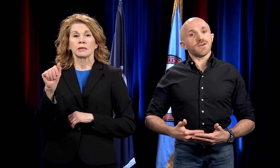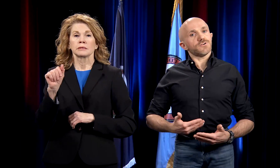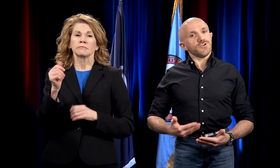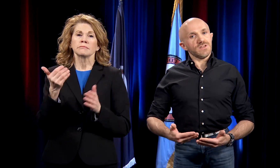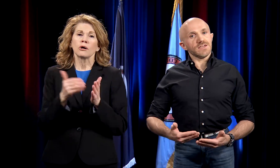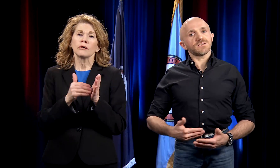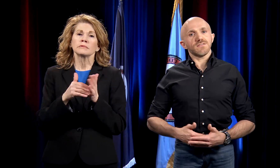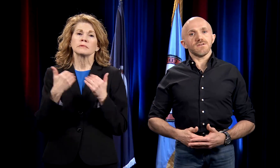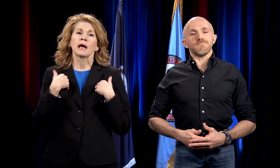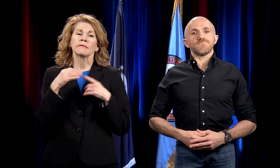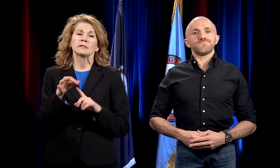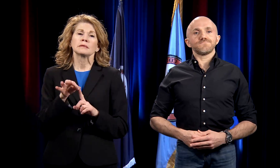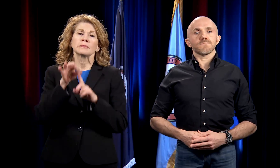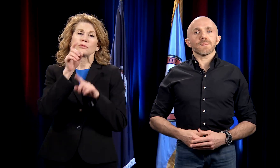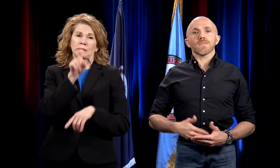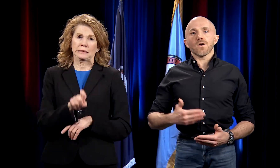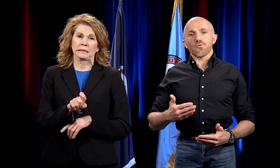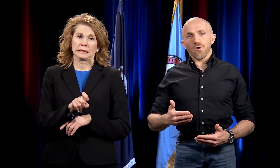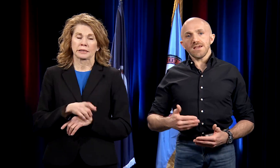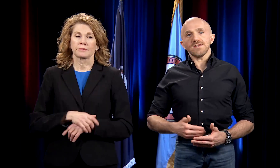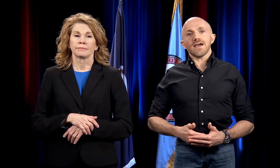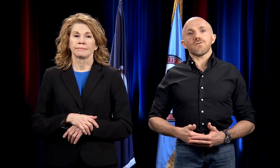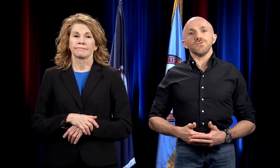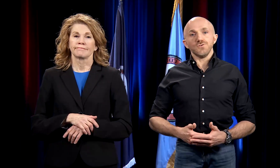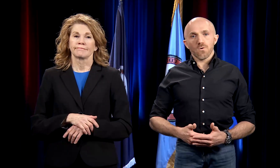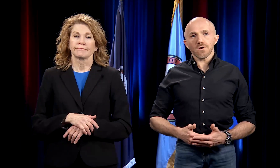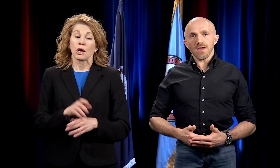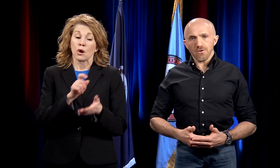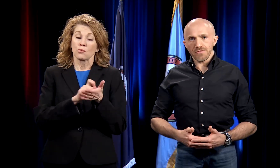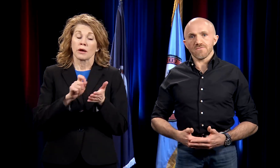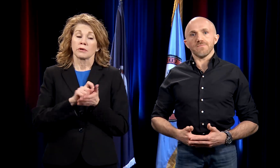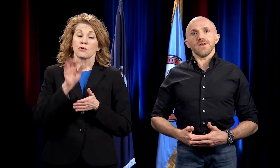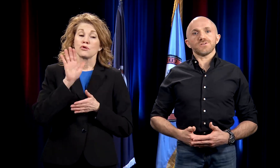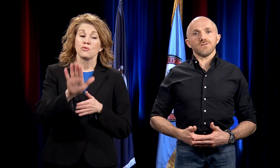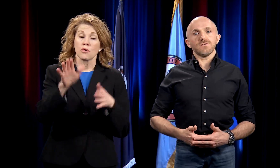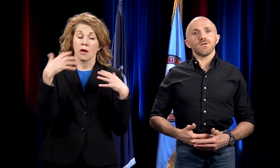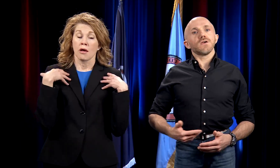that are unique to them. Write down your health information